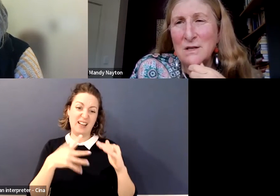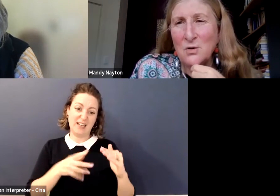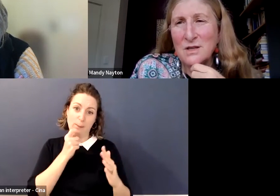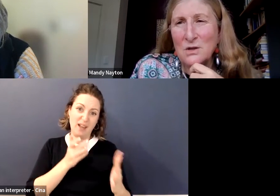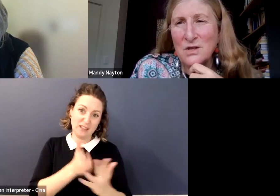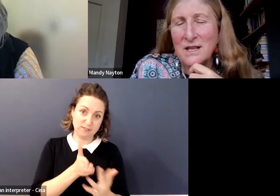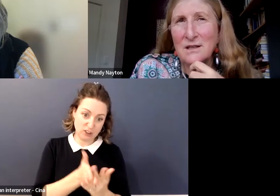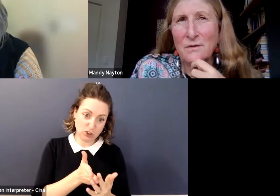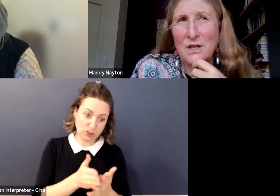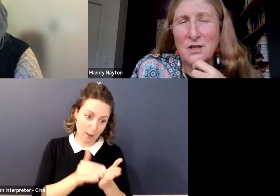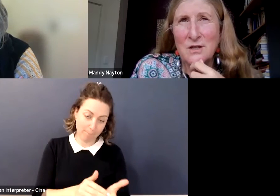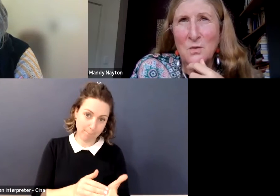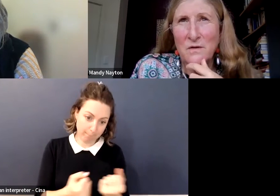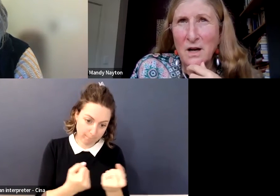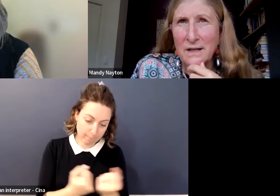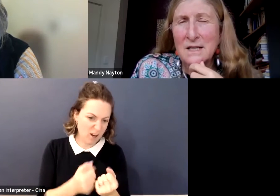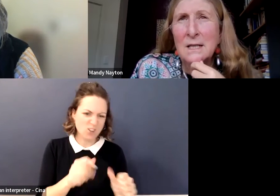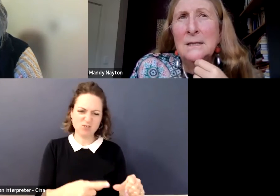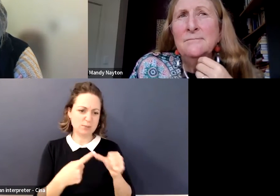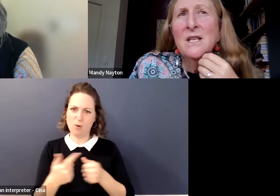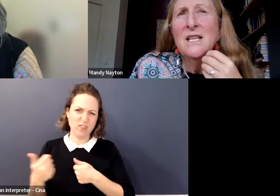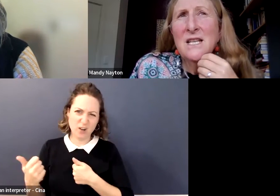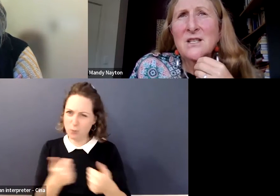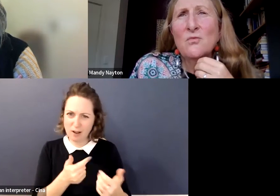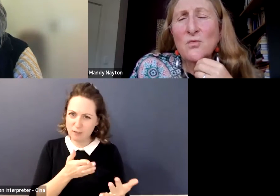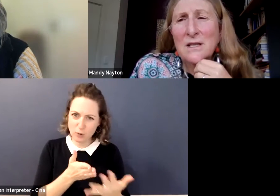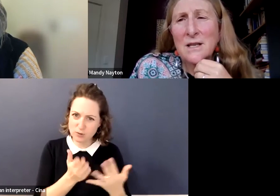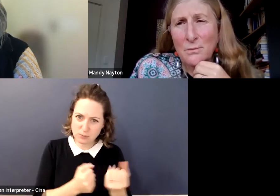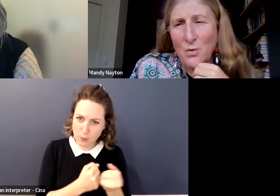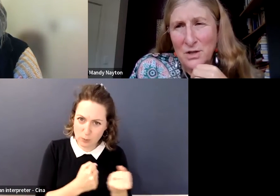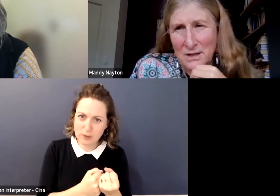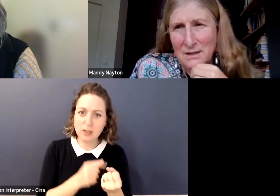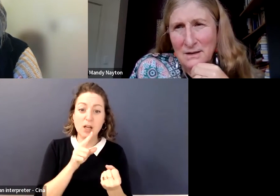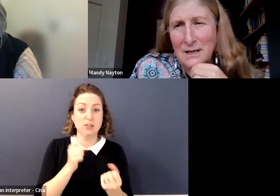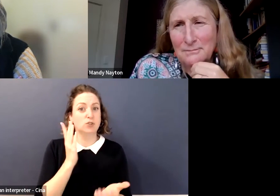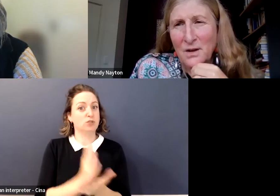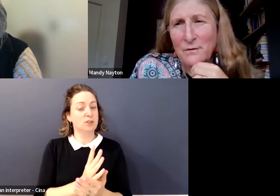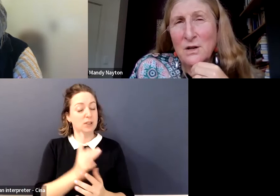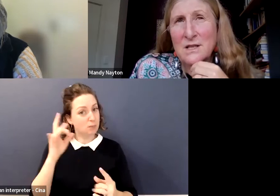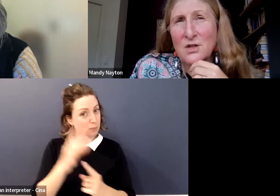responded as well to that intervention as we would've liked. It is really important for us